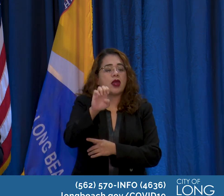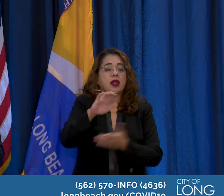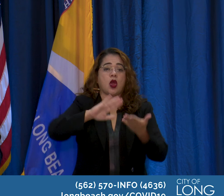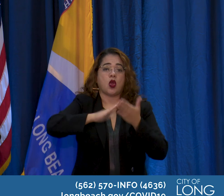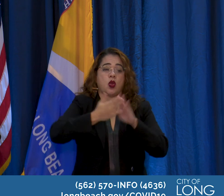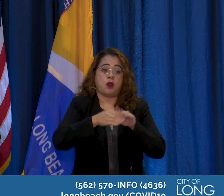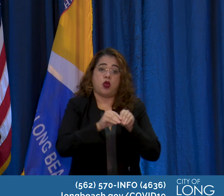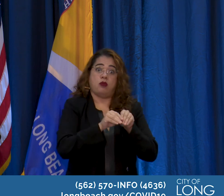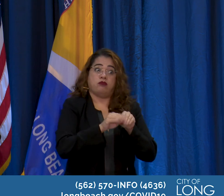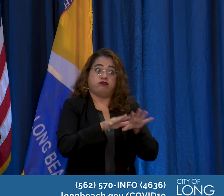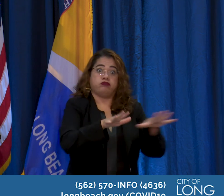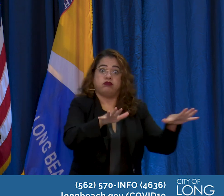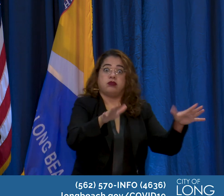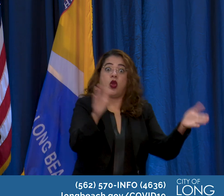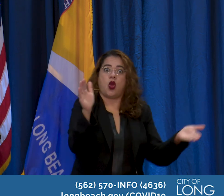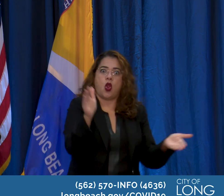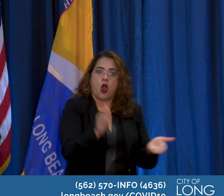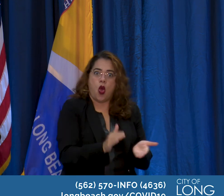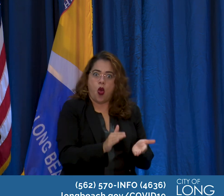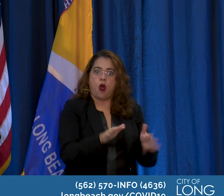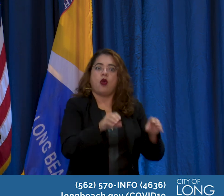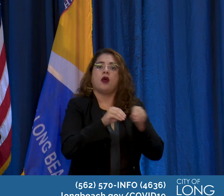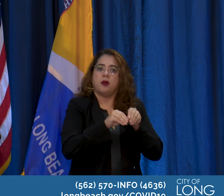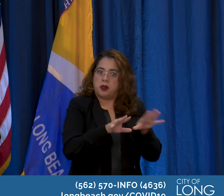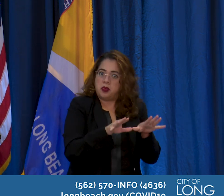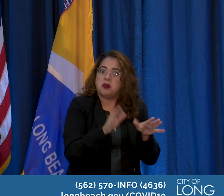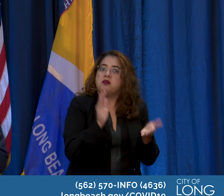we are being cautious and slow and steady.